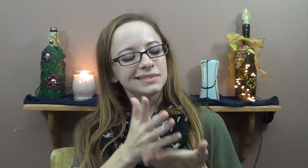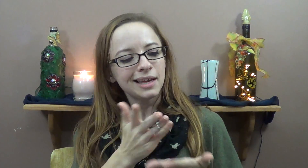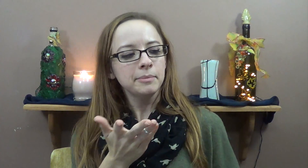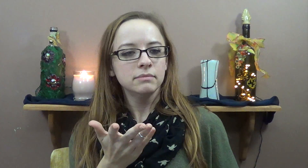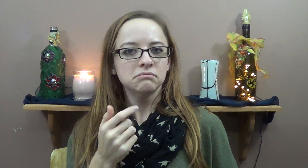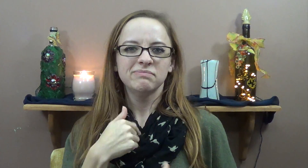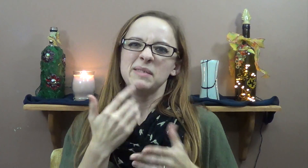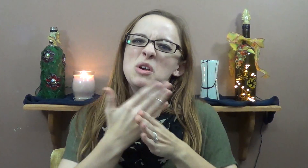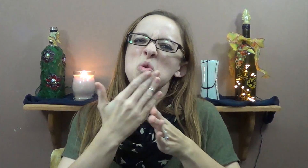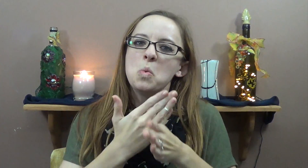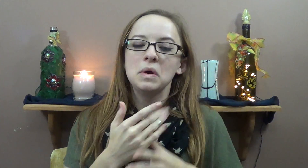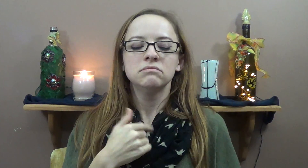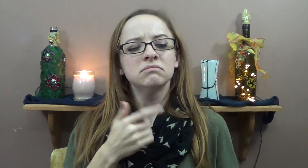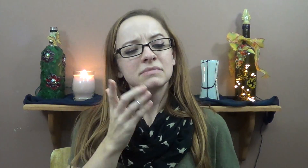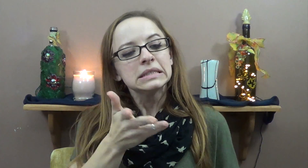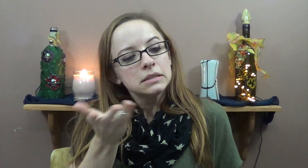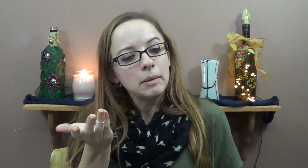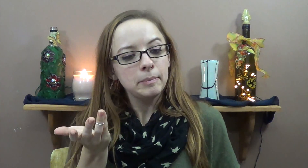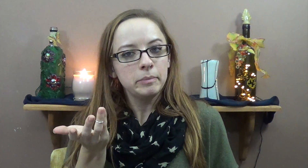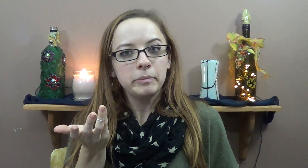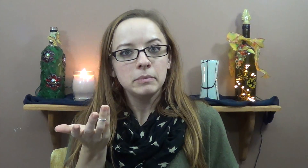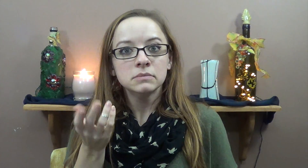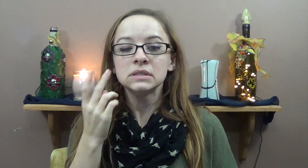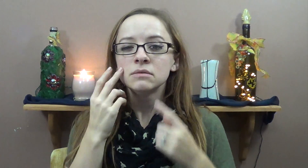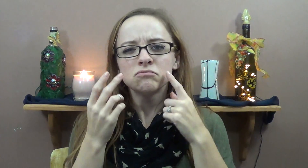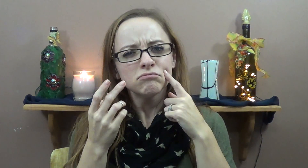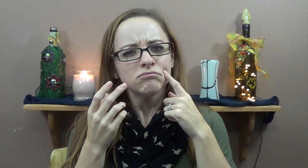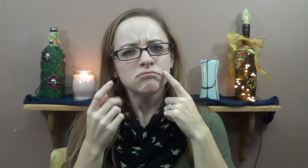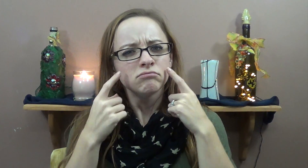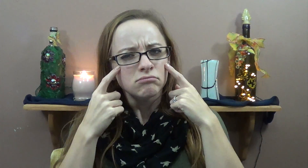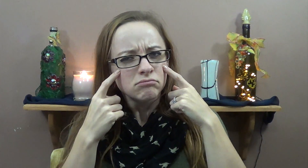You if I'm just annoyed with them I'll say "stop". You know I'm annoyed, just "stop".